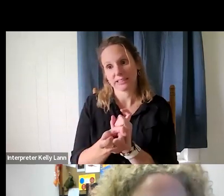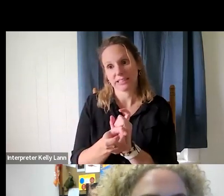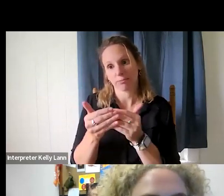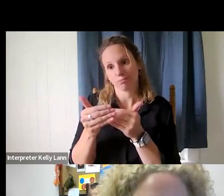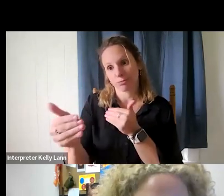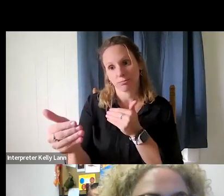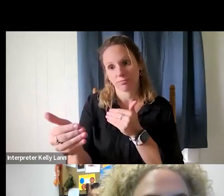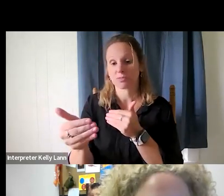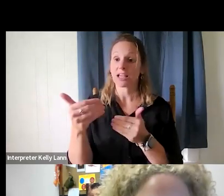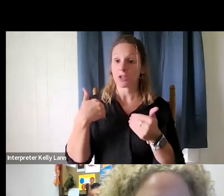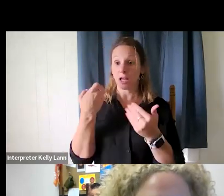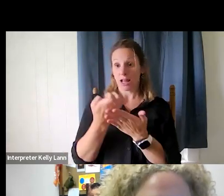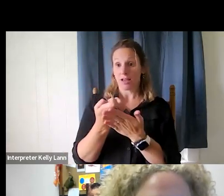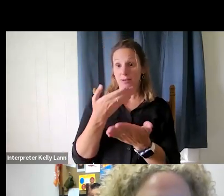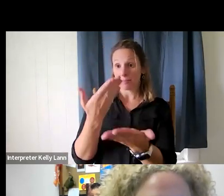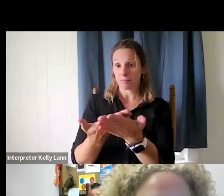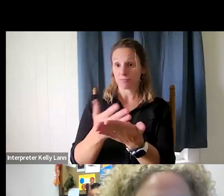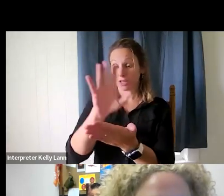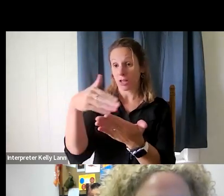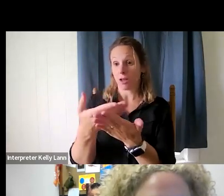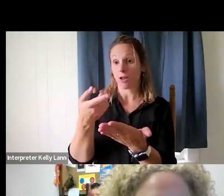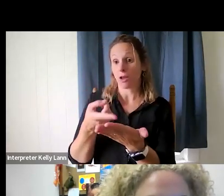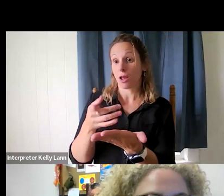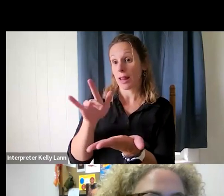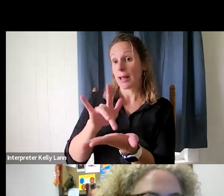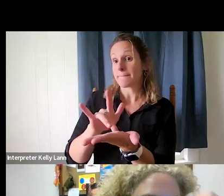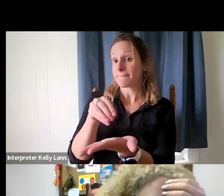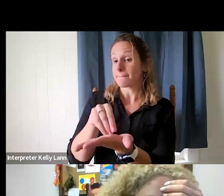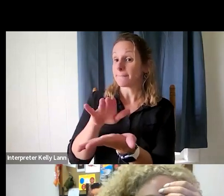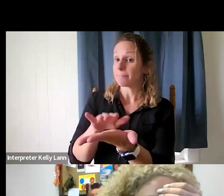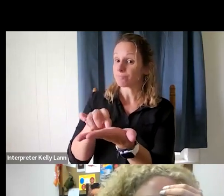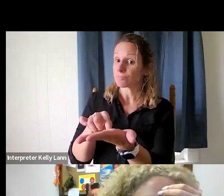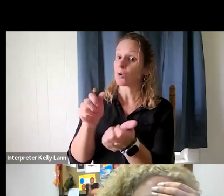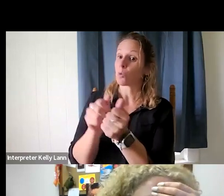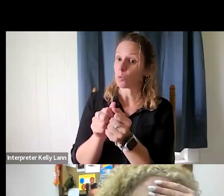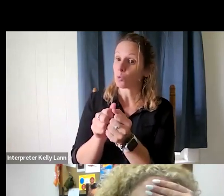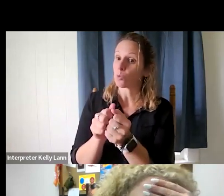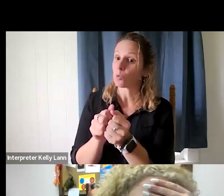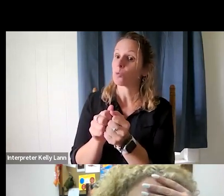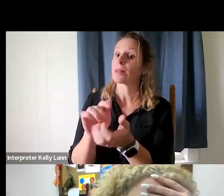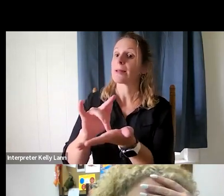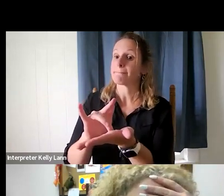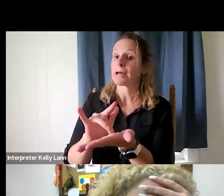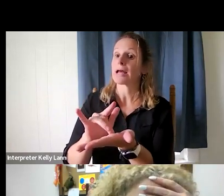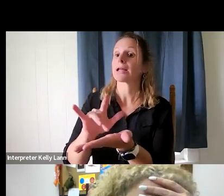and provide an overview of it in the medical records along with the actual medical documentation,